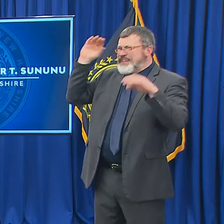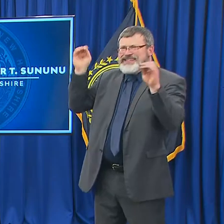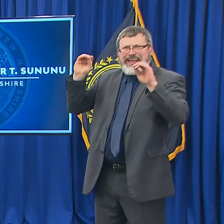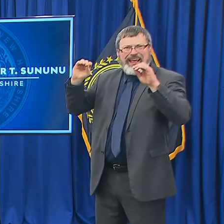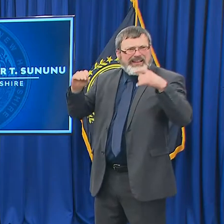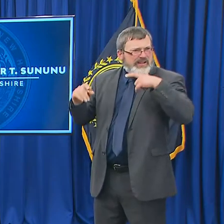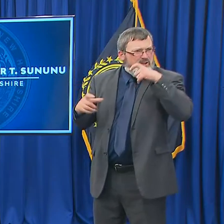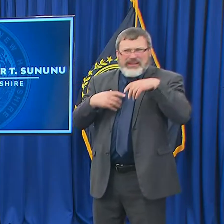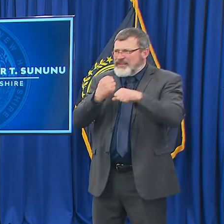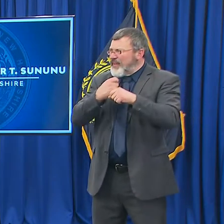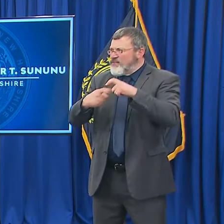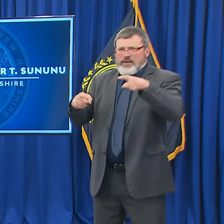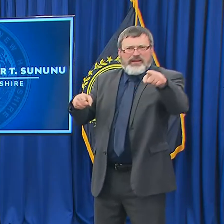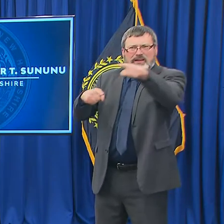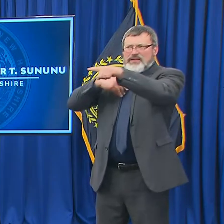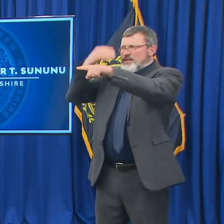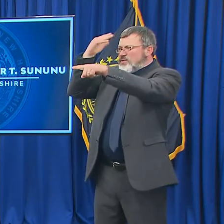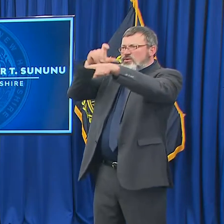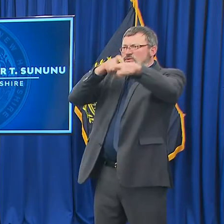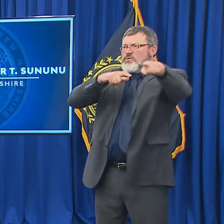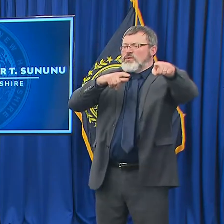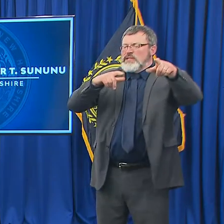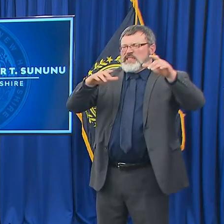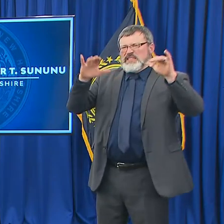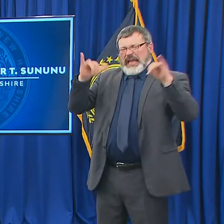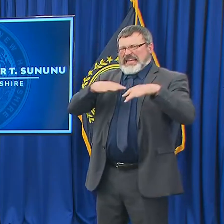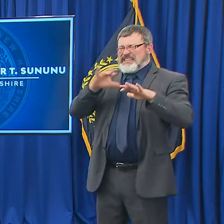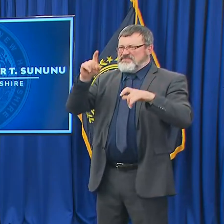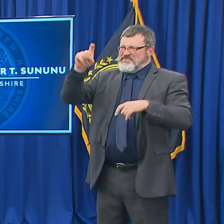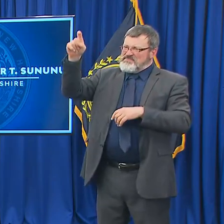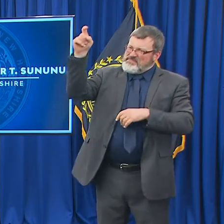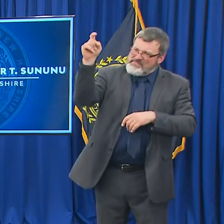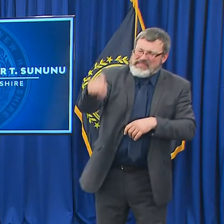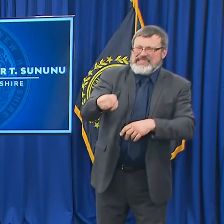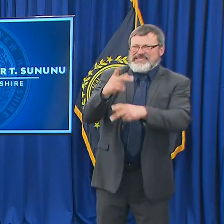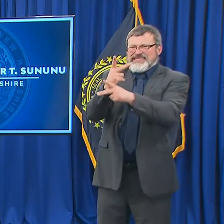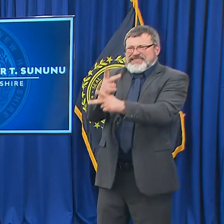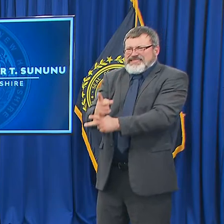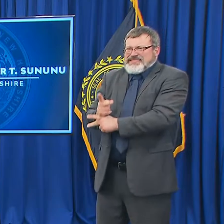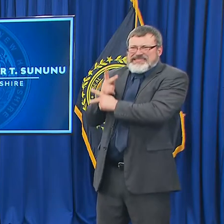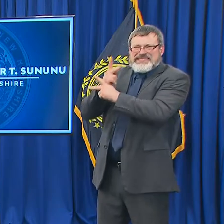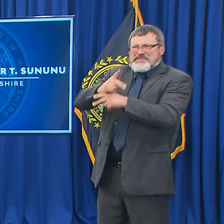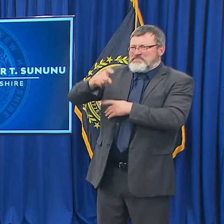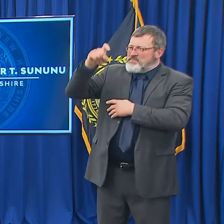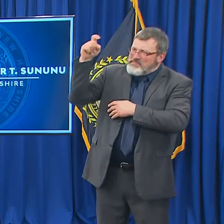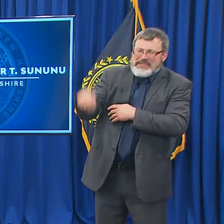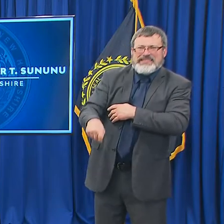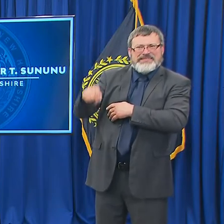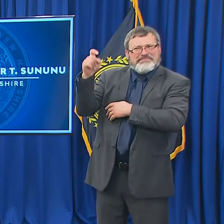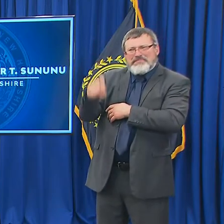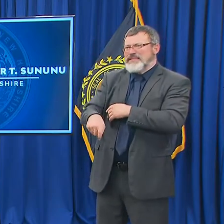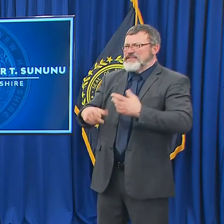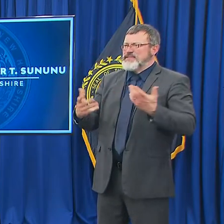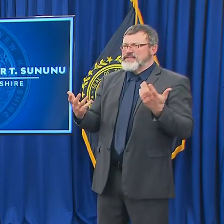So we will be we are announcing a socially distanced outdoor swearing in event on January 7th at the State House Plaza.